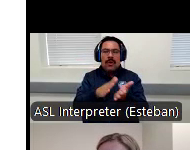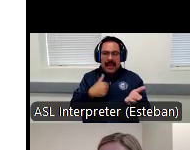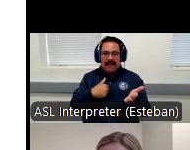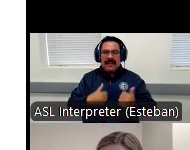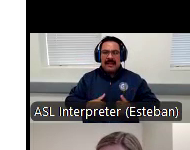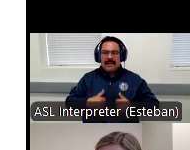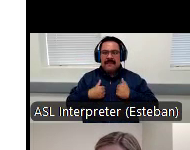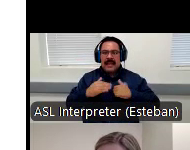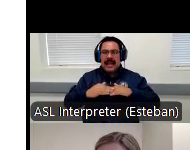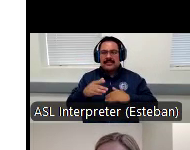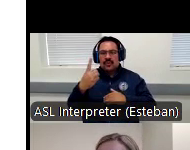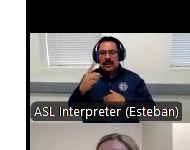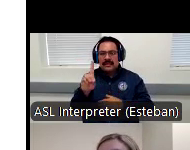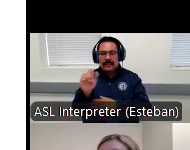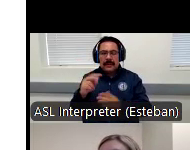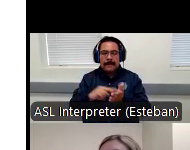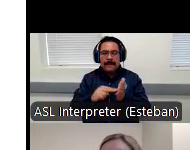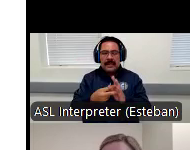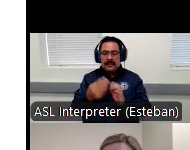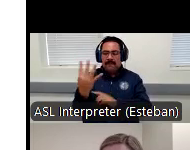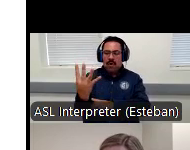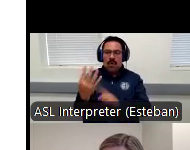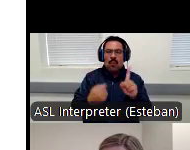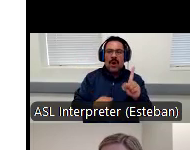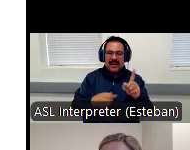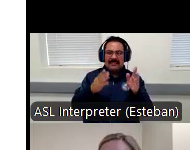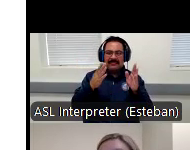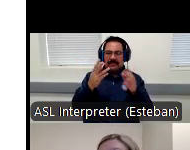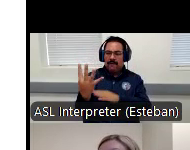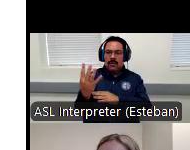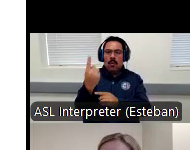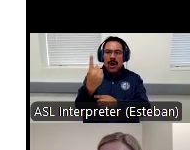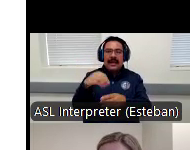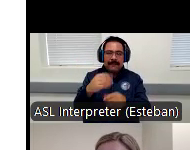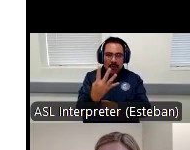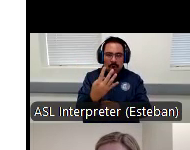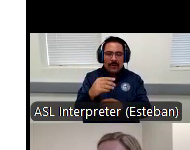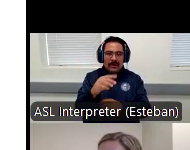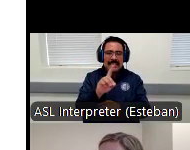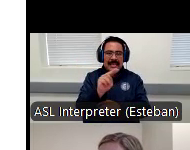in four individuals. And when thinking about the DNC, over 700 individuals visiting for